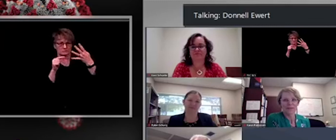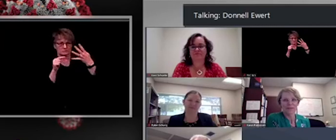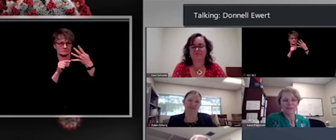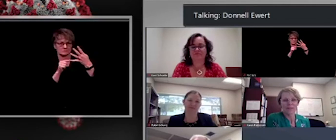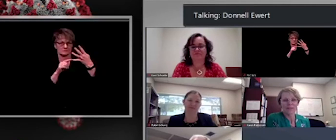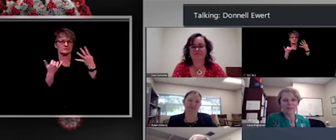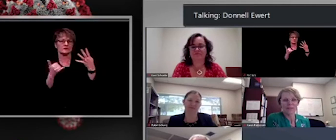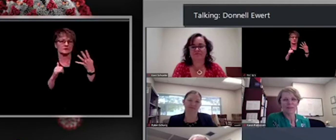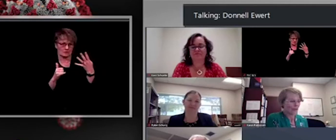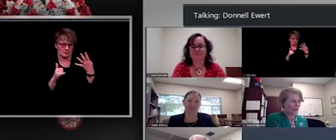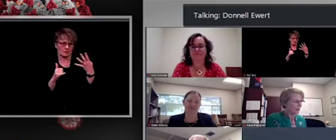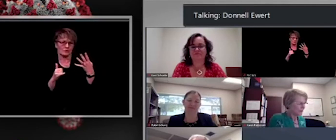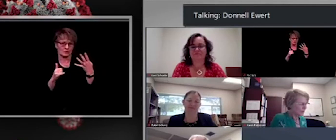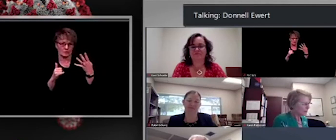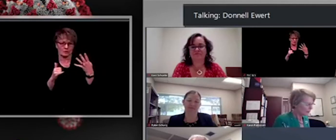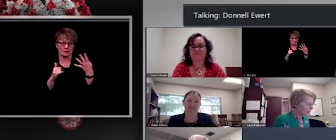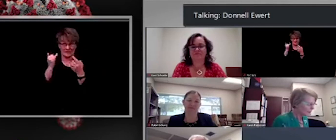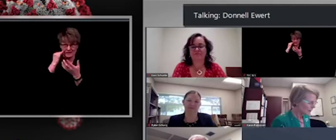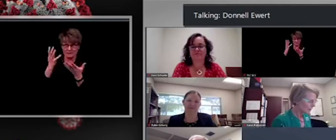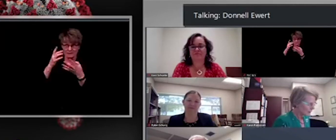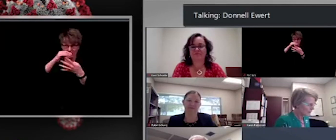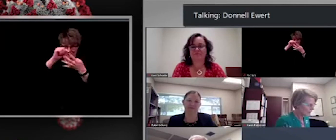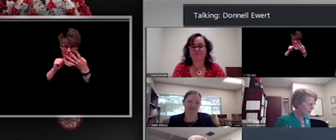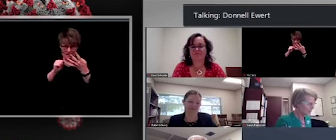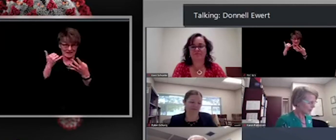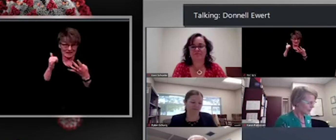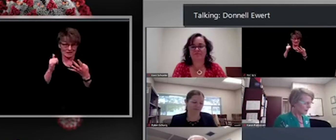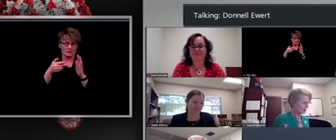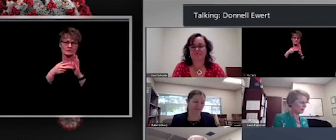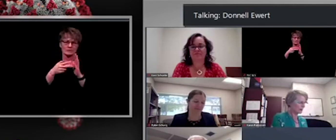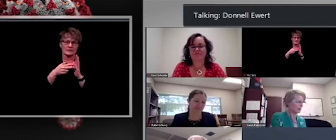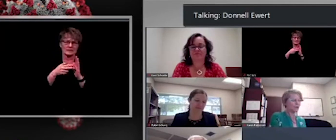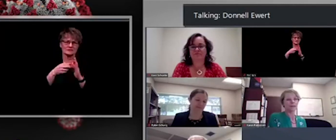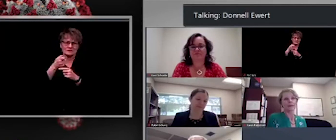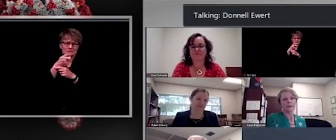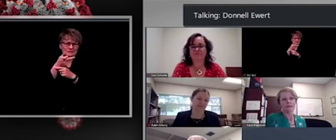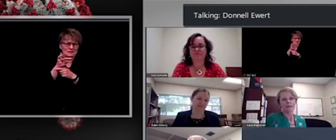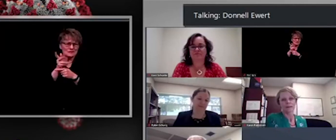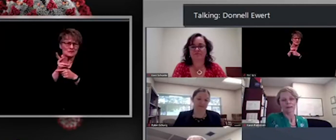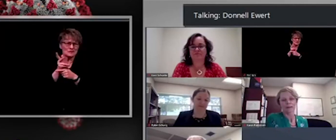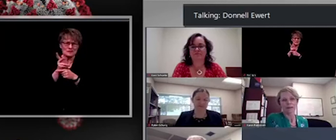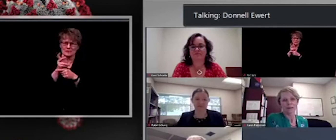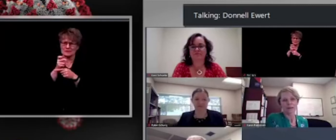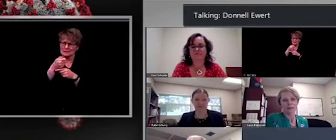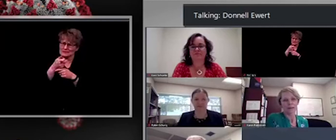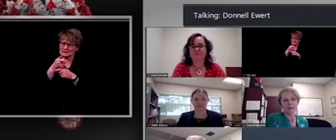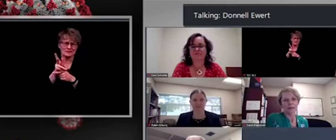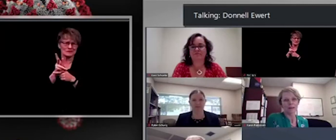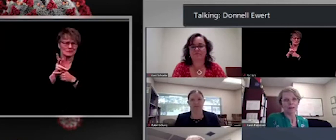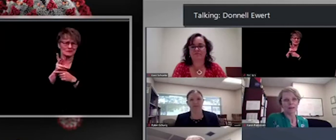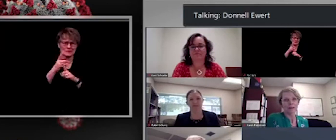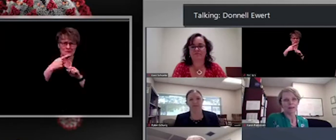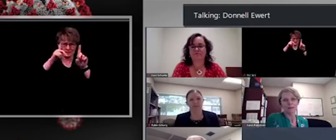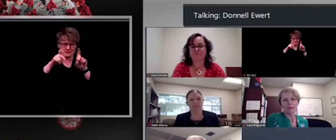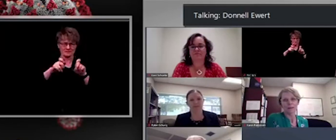a handful of cases every day. So, we really have a long way to go. We should all be concerned